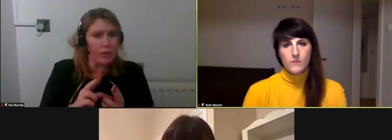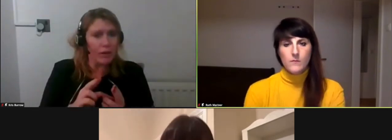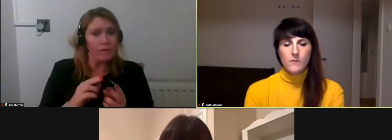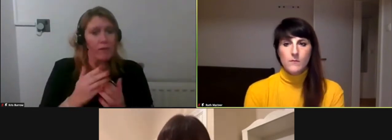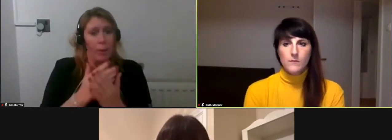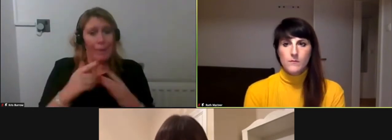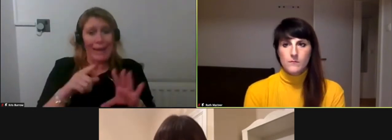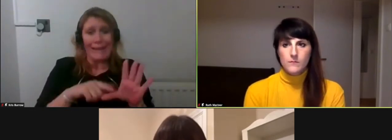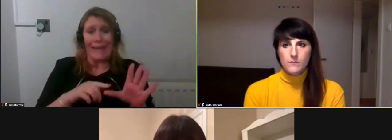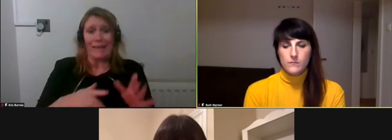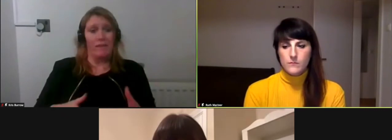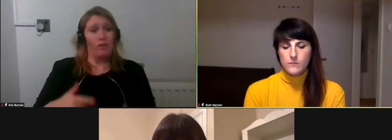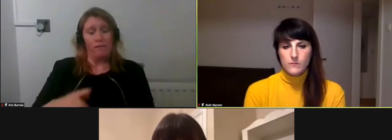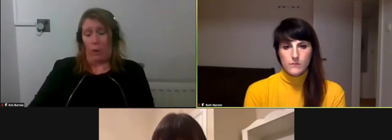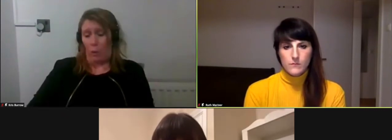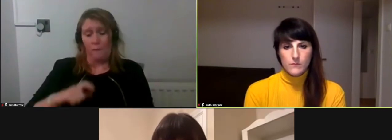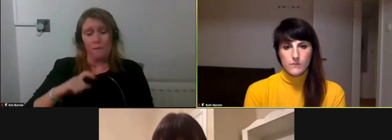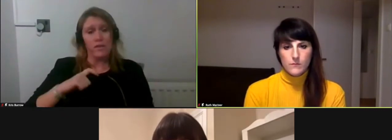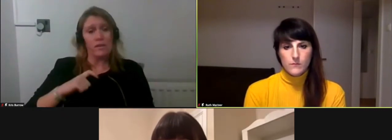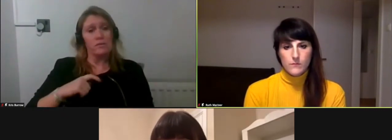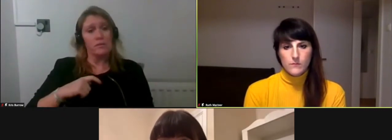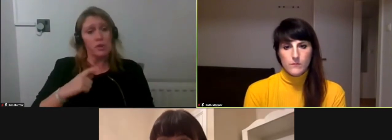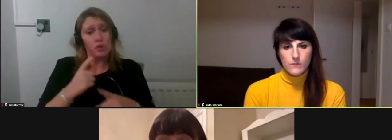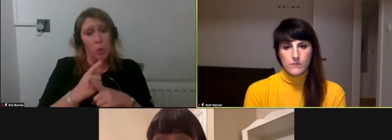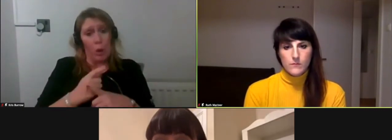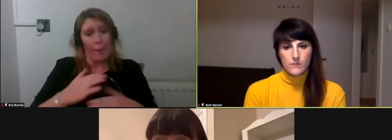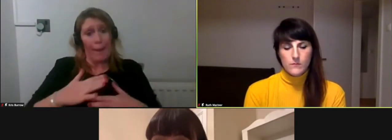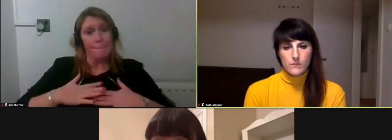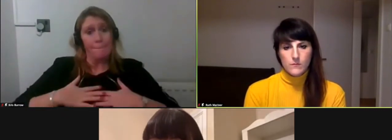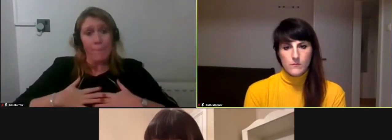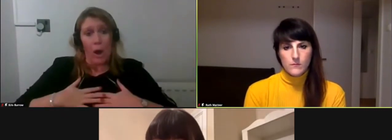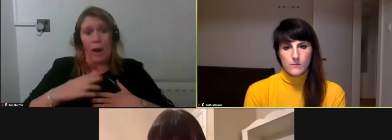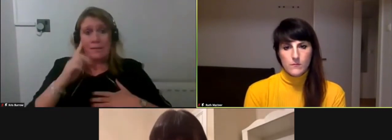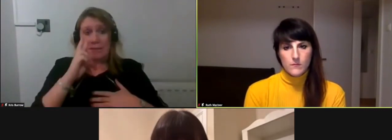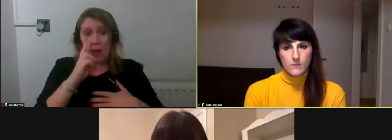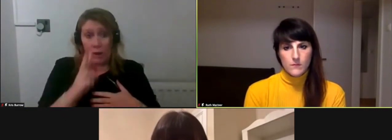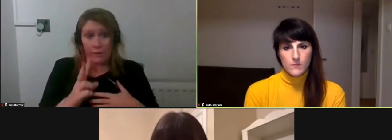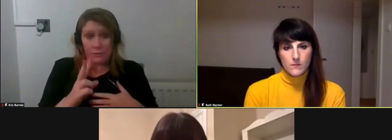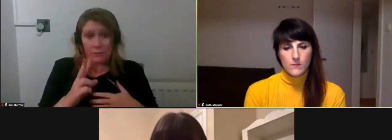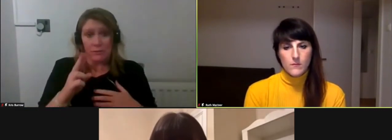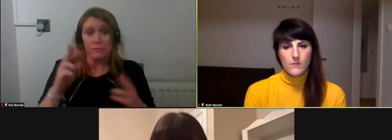about, as an opera singer I would never often be open about the fact I had a